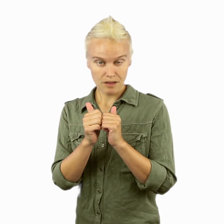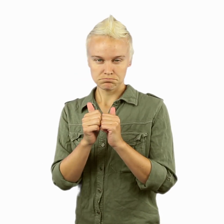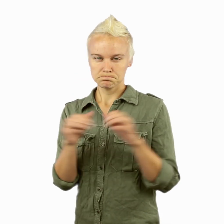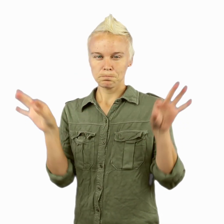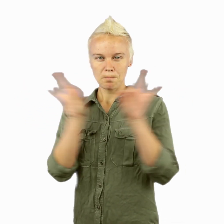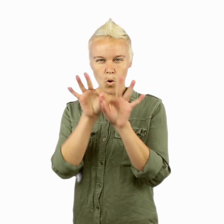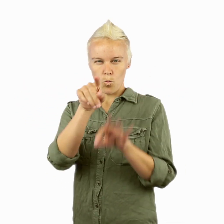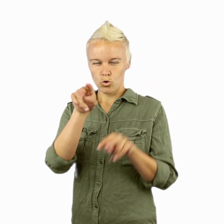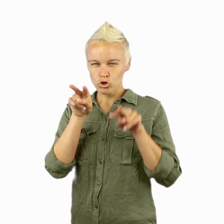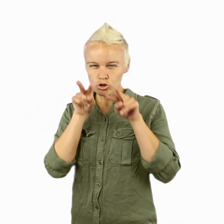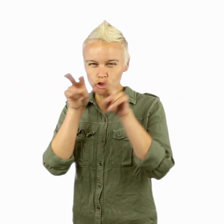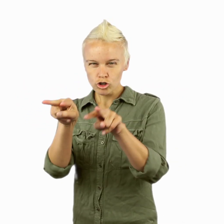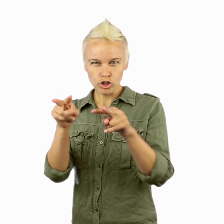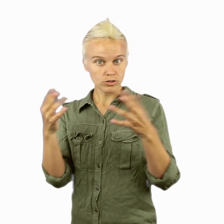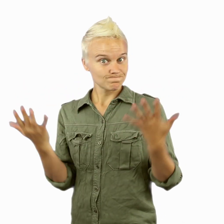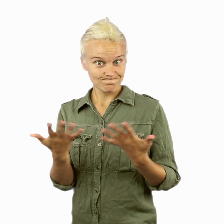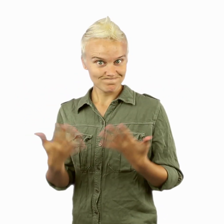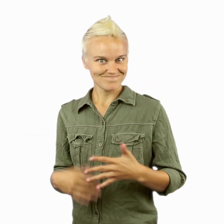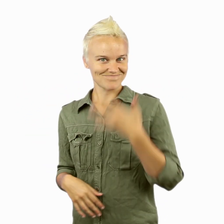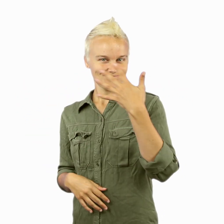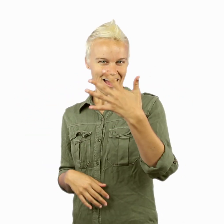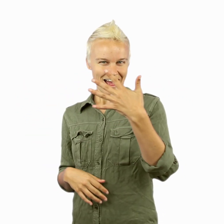How does rhyming work in ASL?